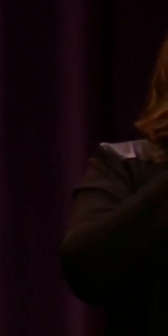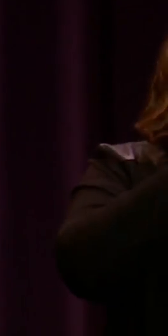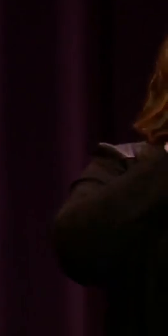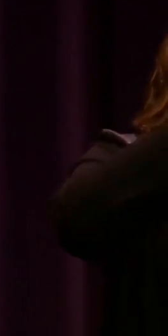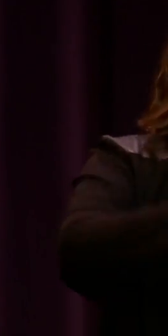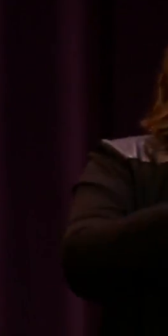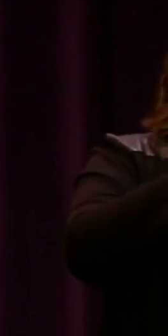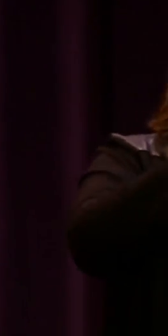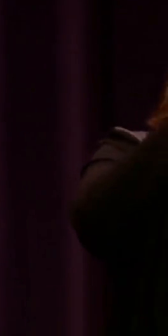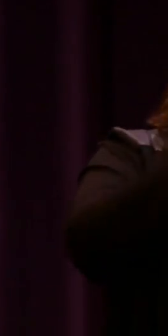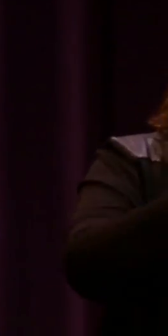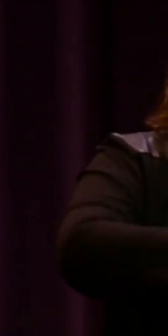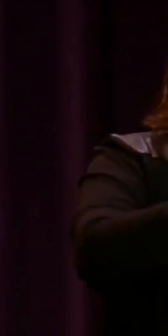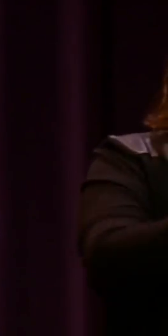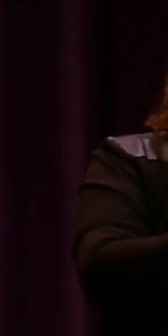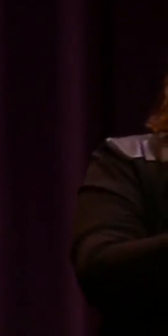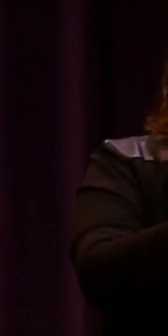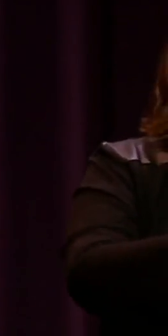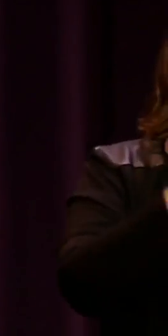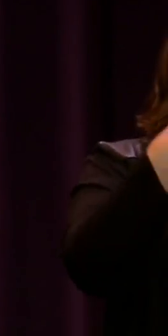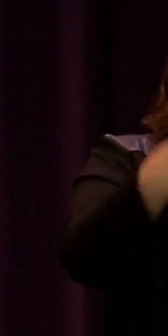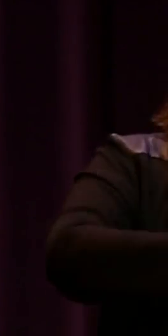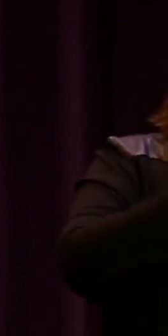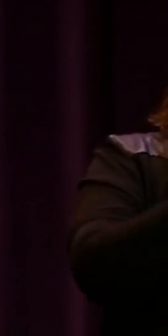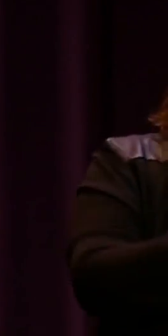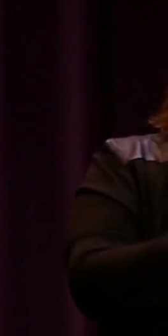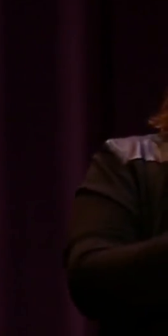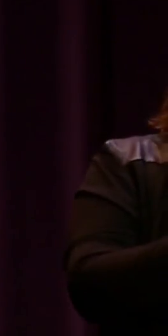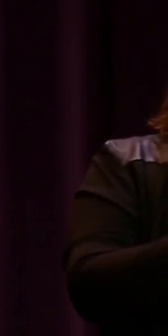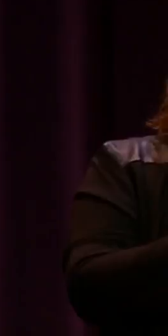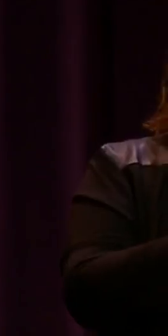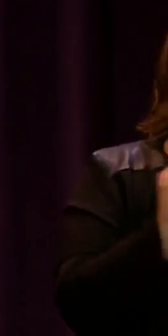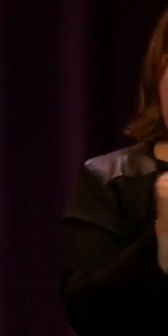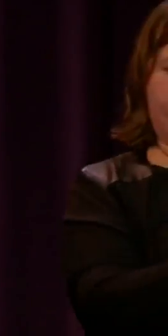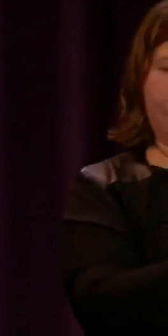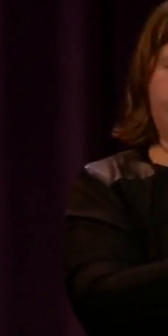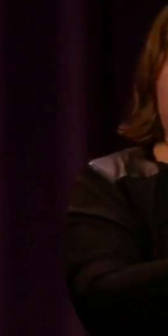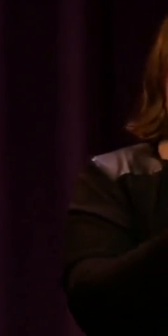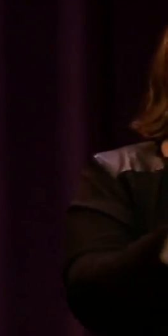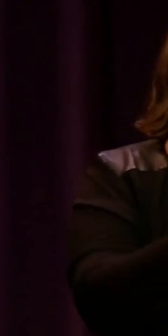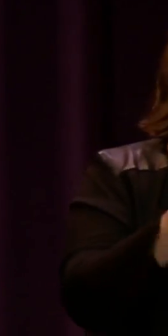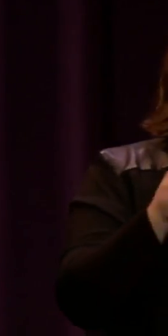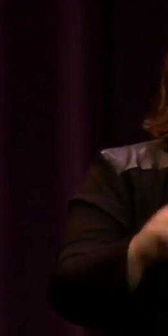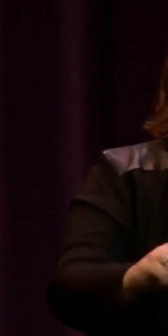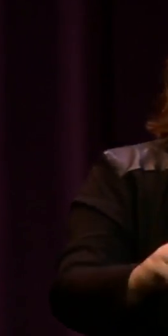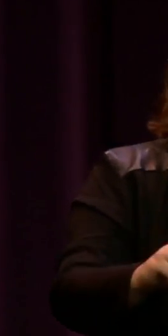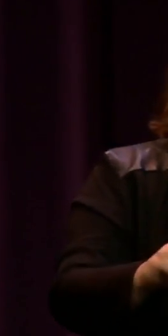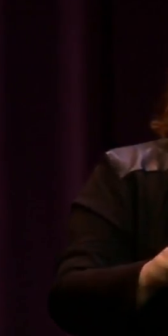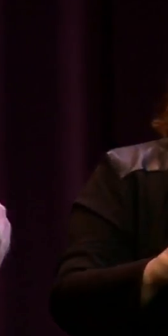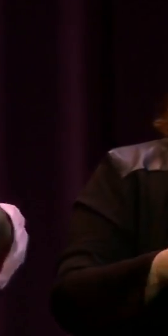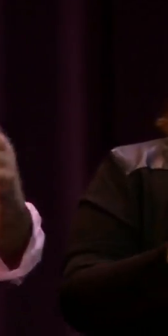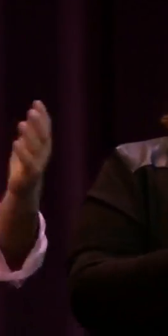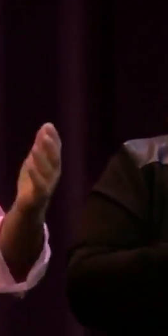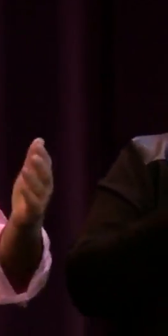IT TAKES HIM FOUR YEARS TO PUT ON THE LICENSE PLATE. AND WHEN HE'S ASKED, SENATOR BROWN, HE SAYS YEAH, I LIVE HERE